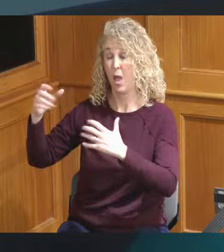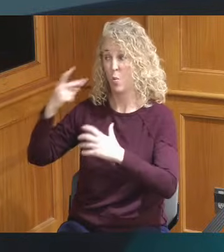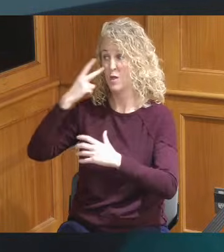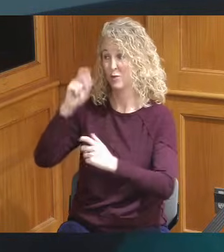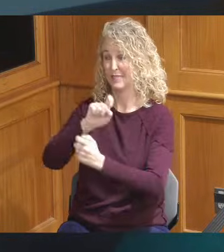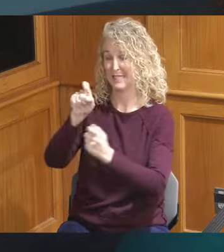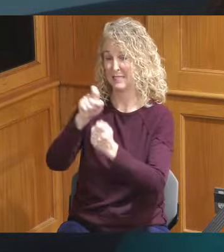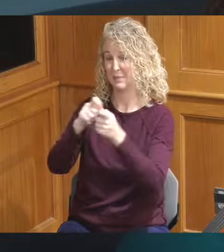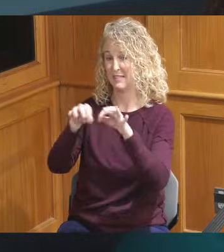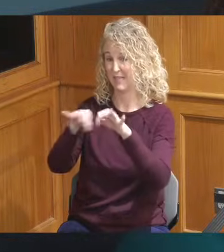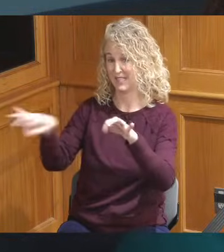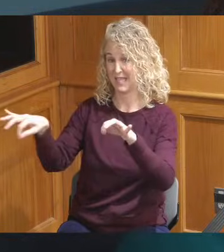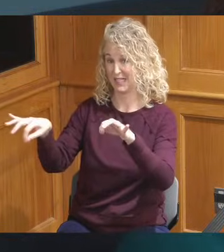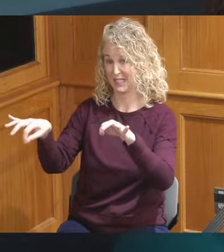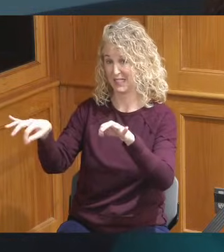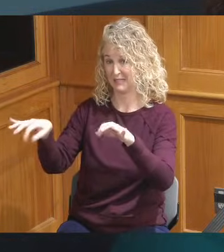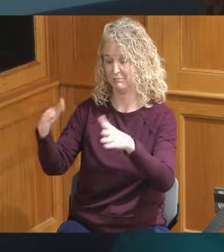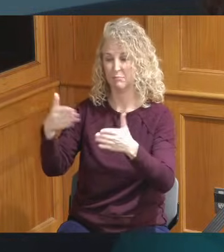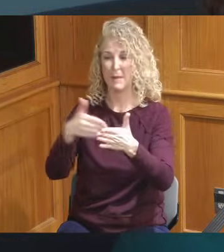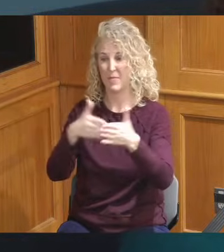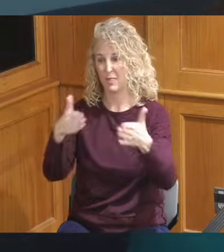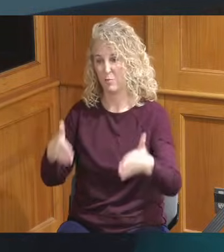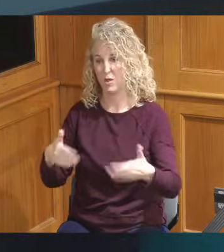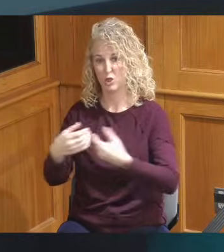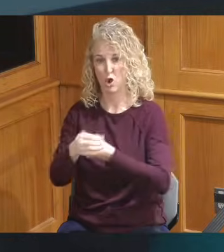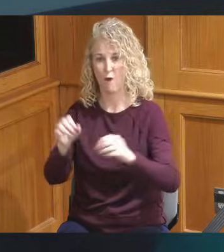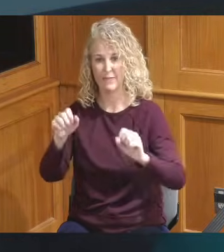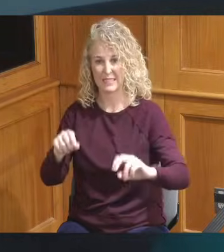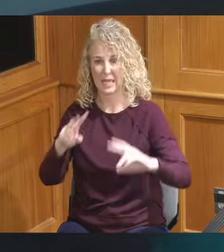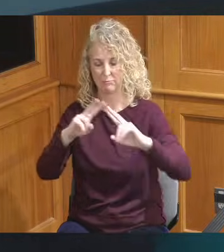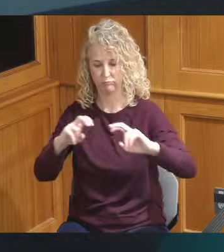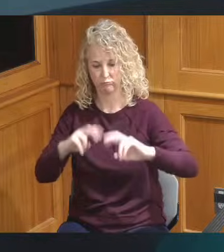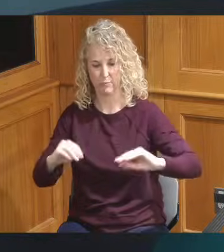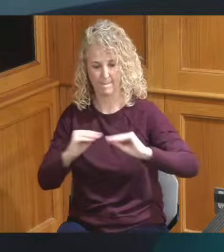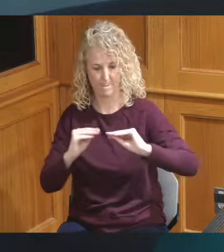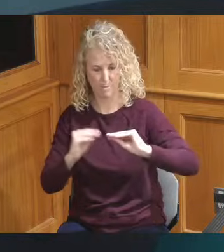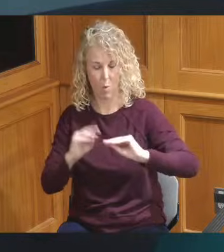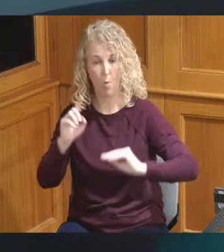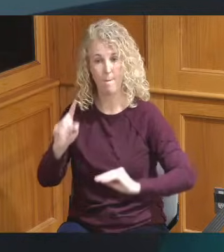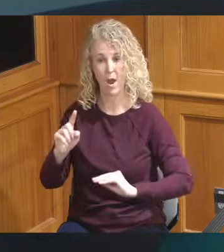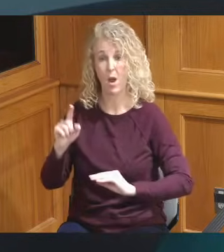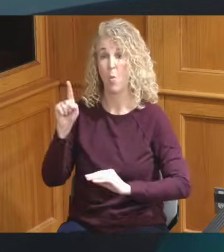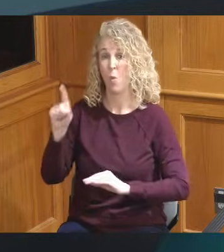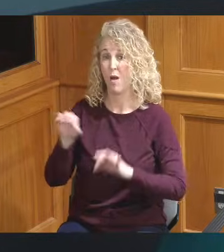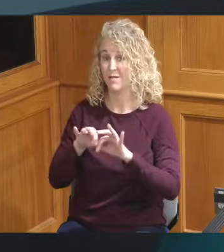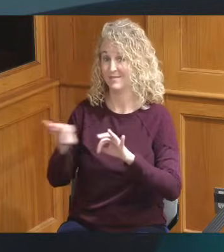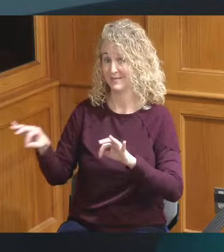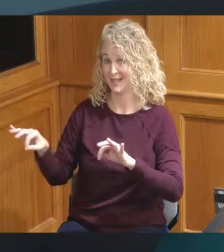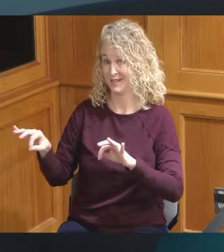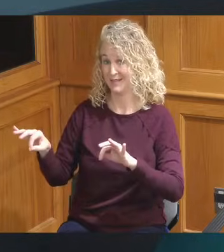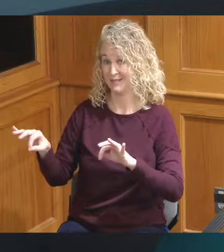One sentence and maybe the Prosecutor's office can look into it. Mr. Aluotto, one sentence that says